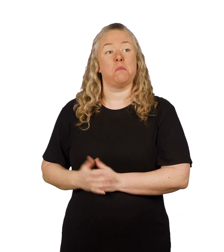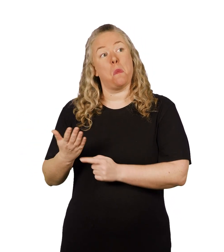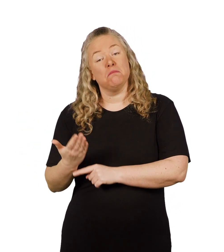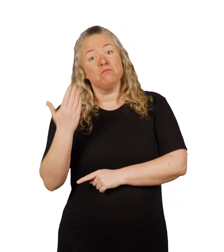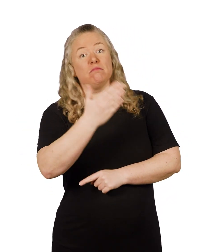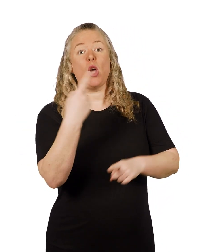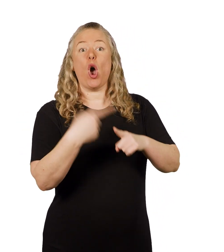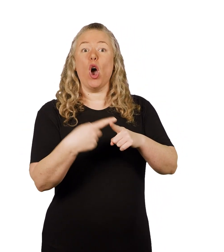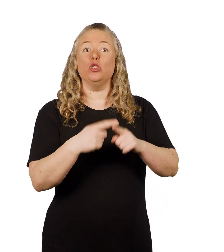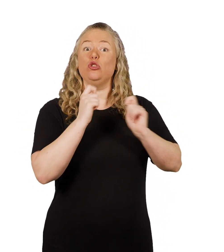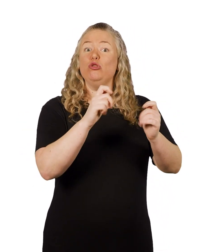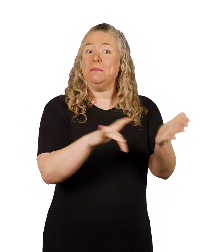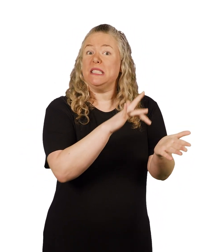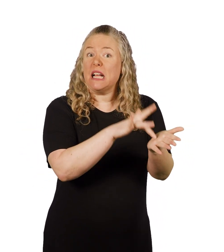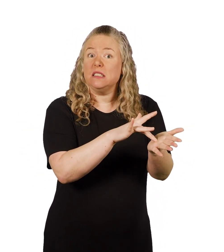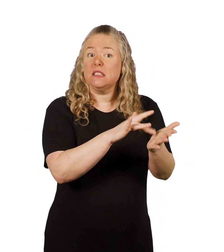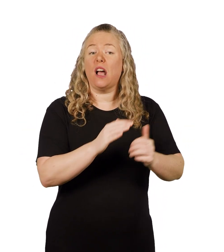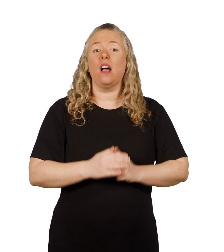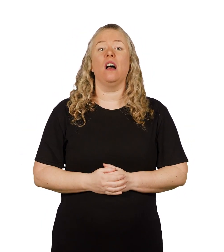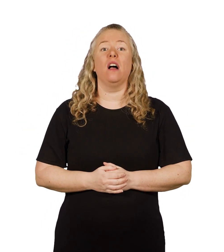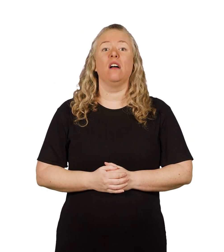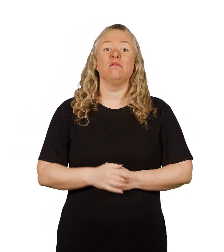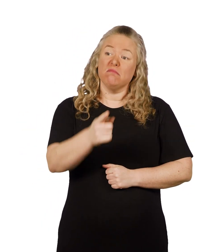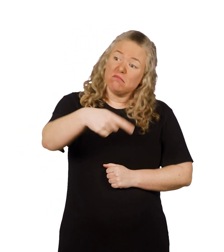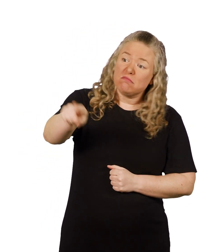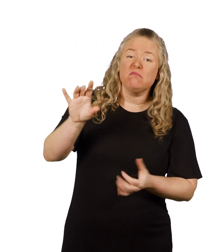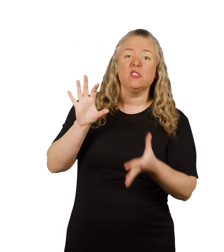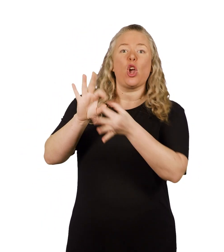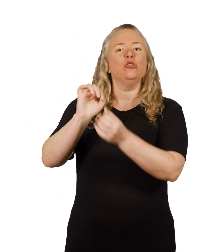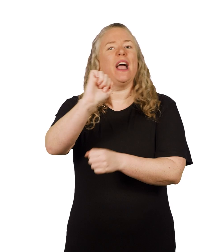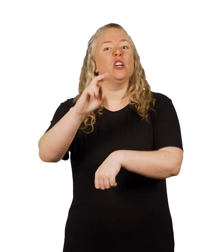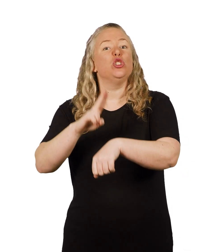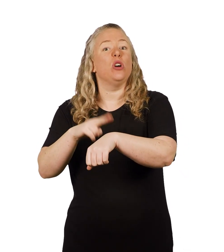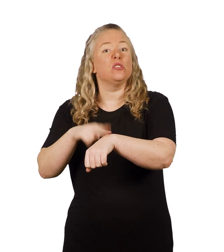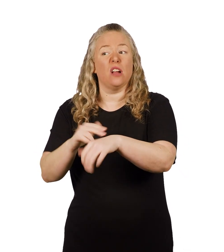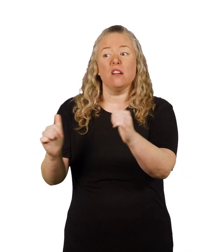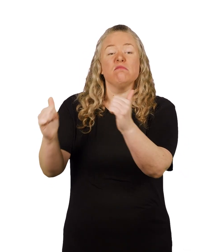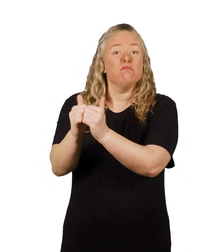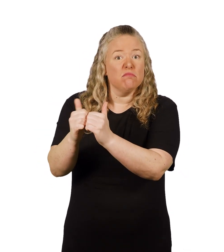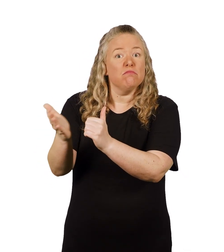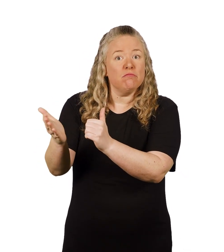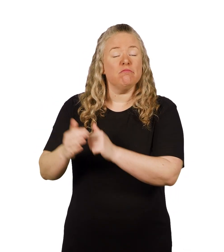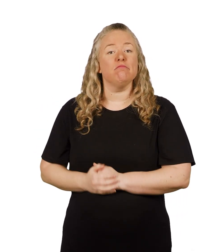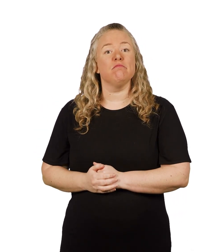go to an urgent treatment centre contact your own GP surgery